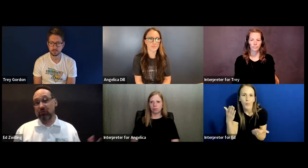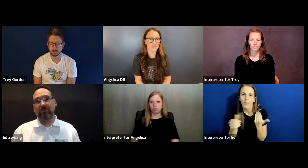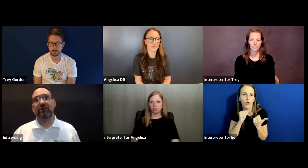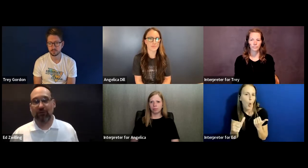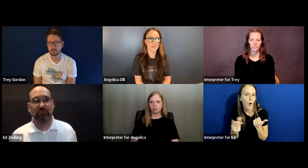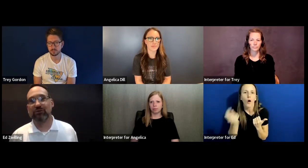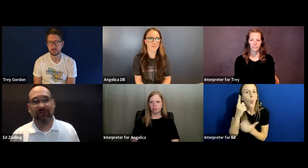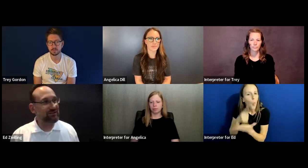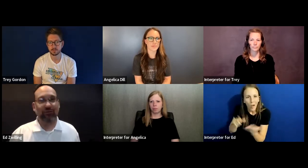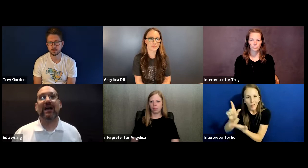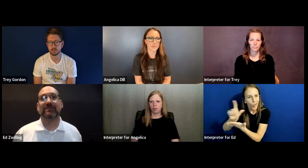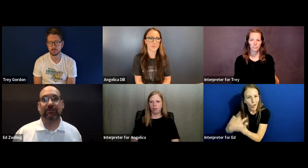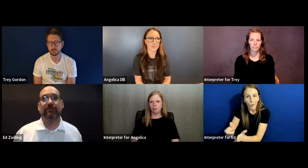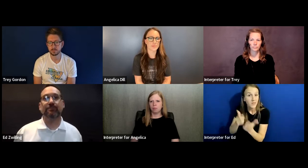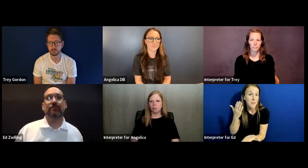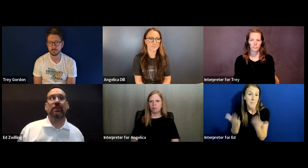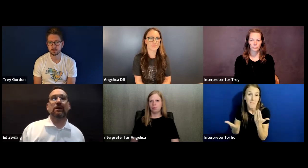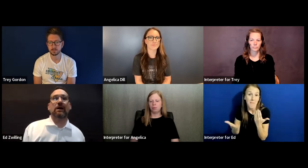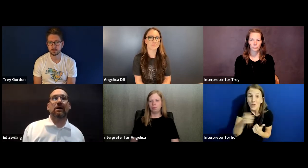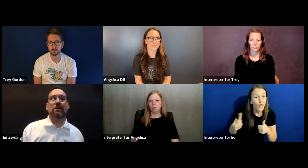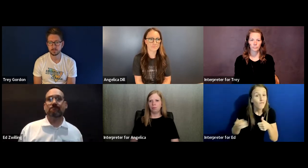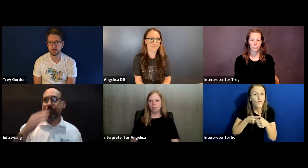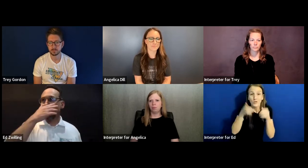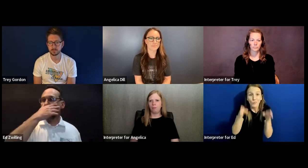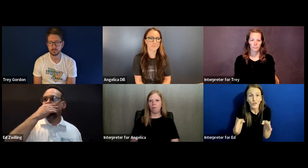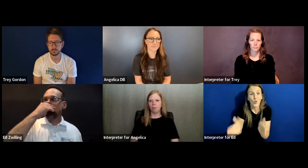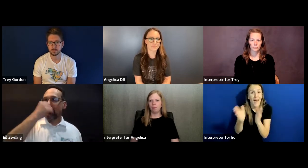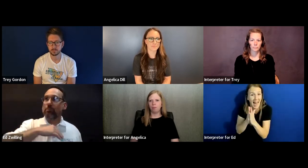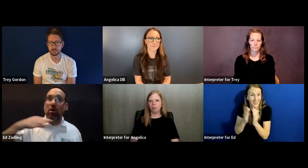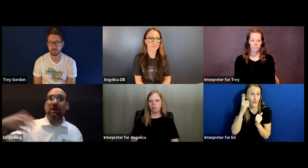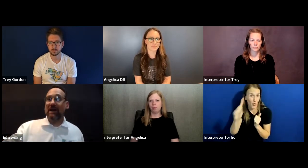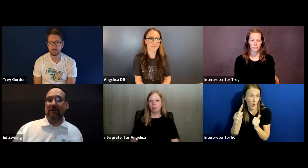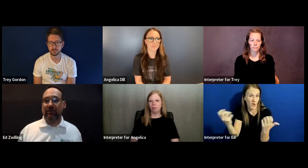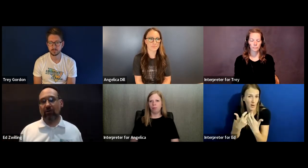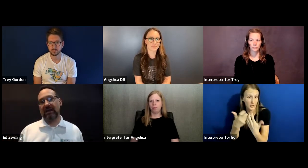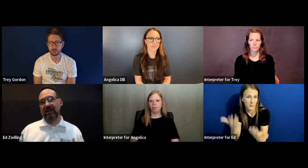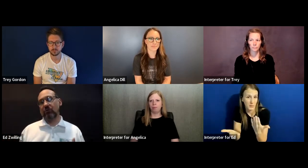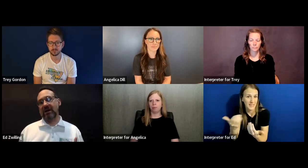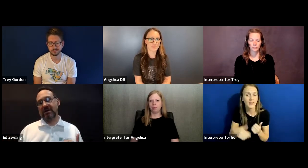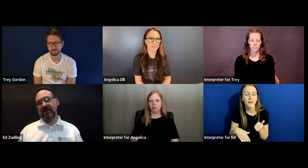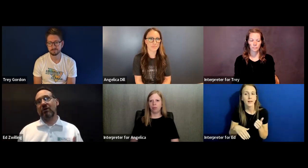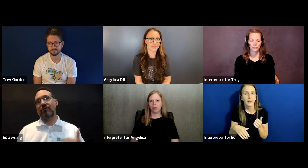may be the first person that's ever asked um so barring that if you don't get any way anywhere